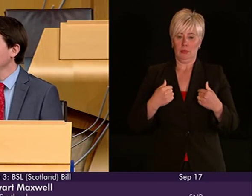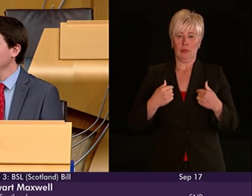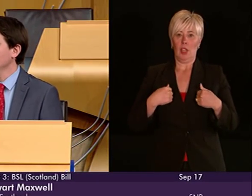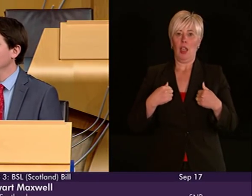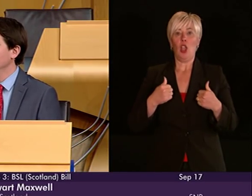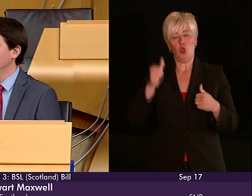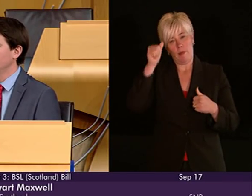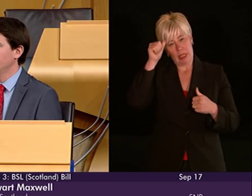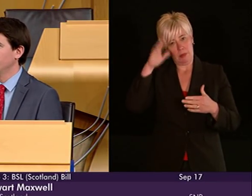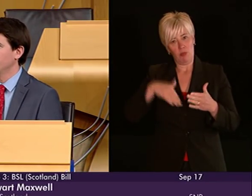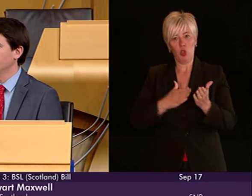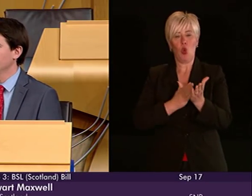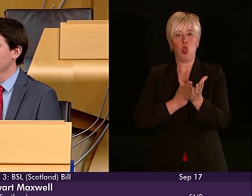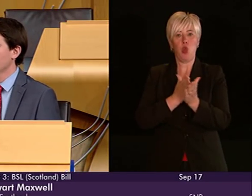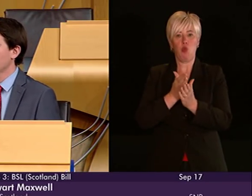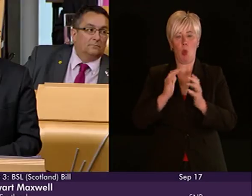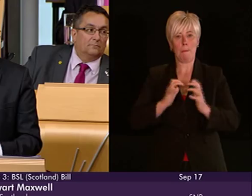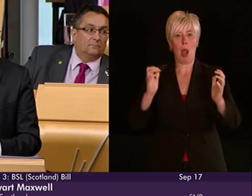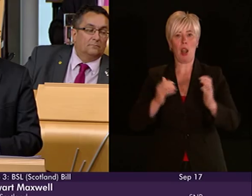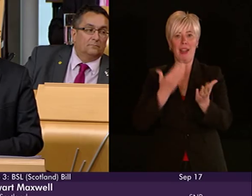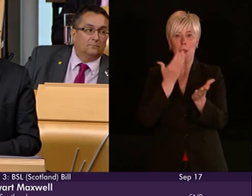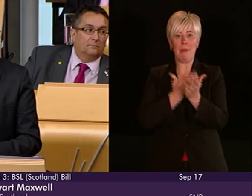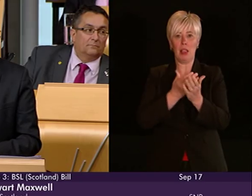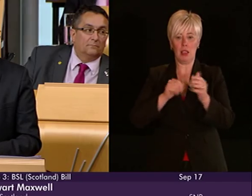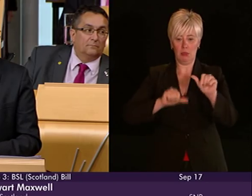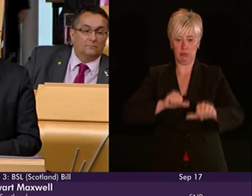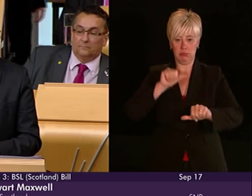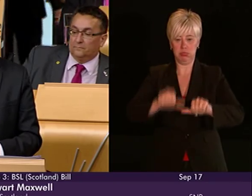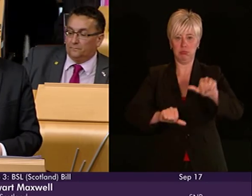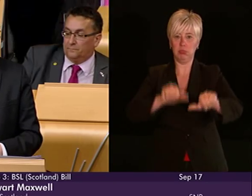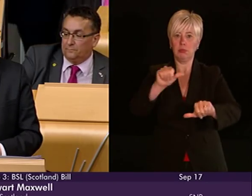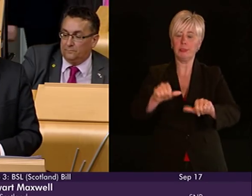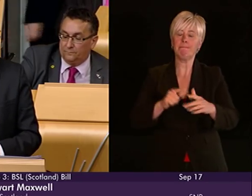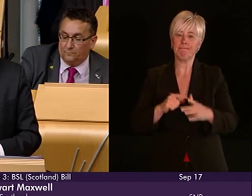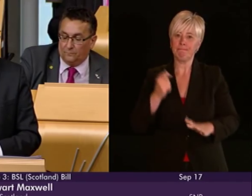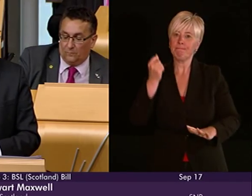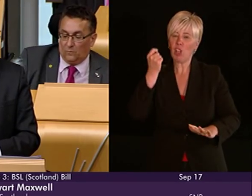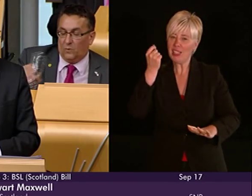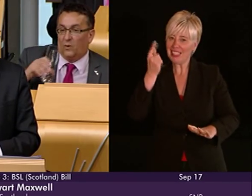through the Parliament understand how difficult it is and we sympathise with any member who